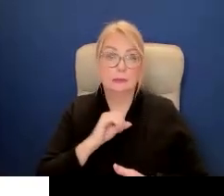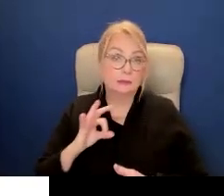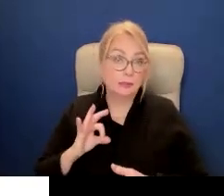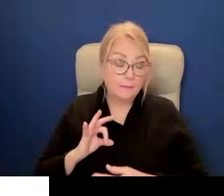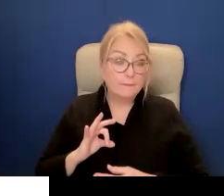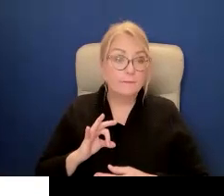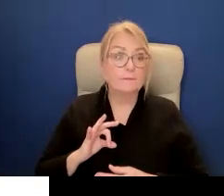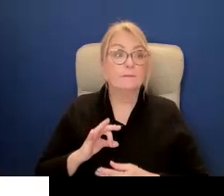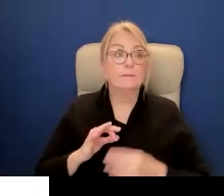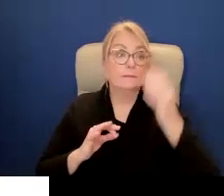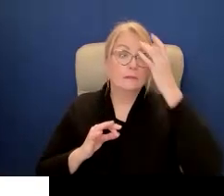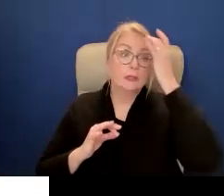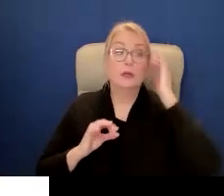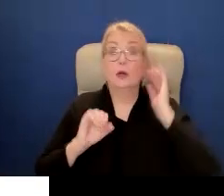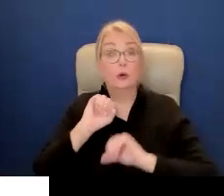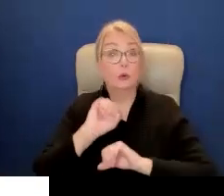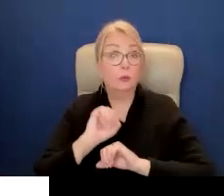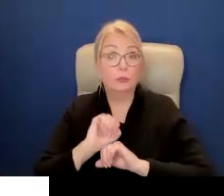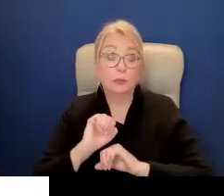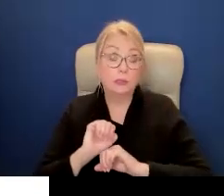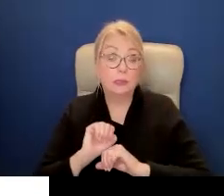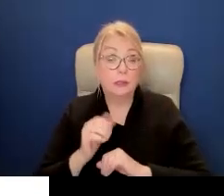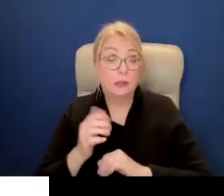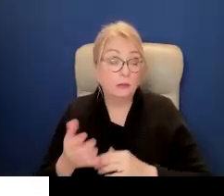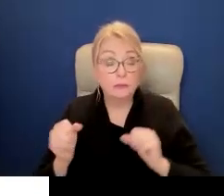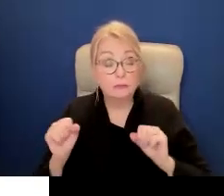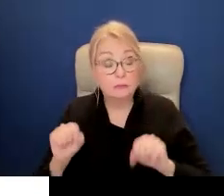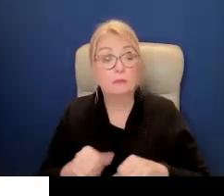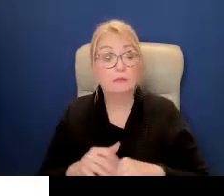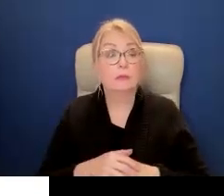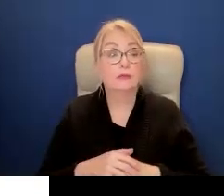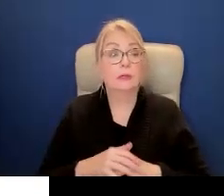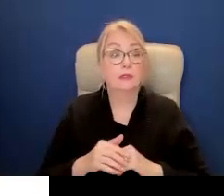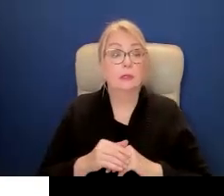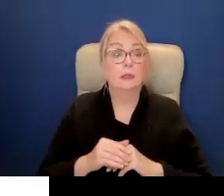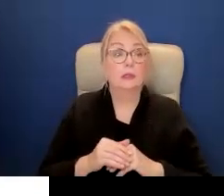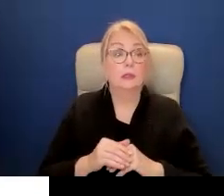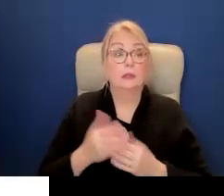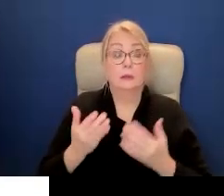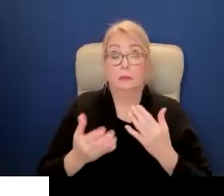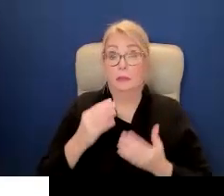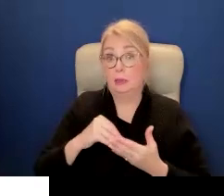or working at a community college campus in California. Students who might be taking a break in semester, they're still eligible.